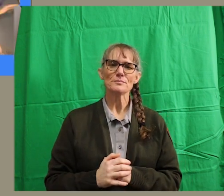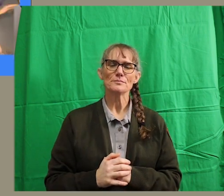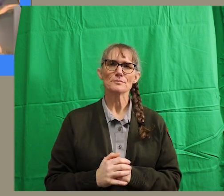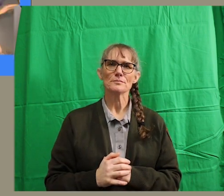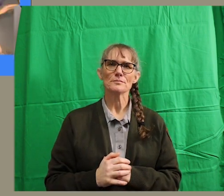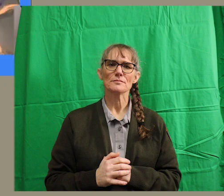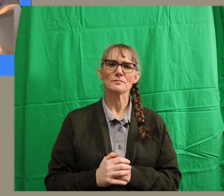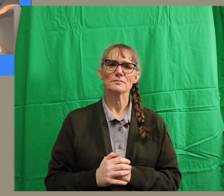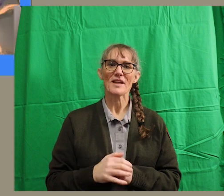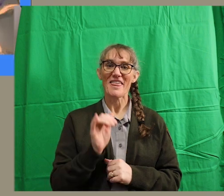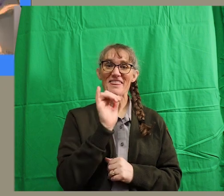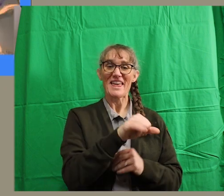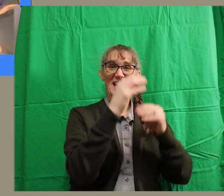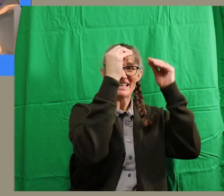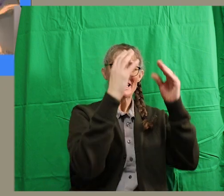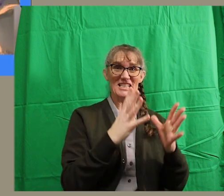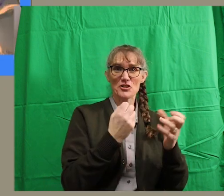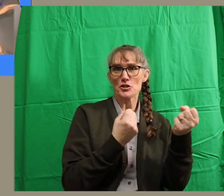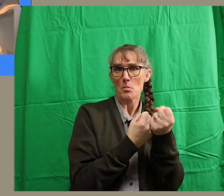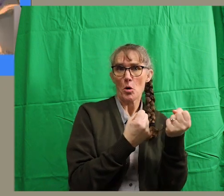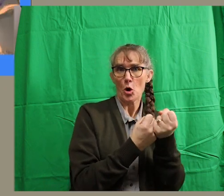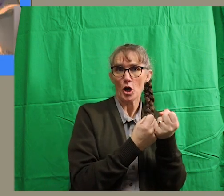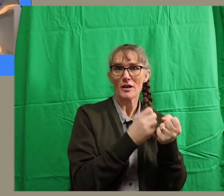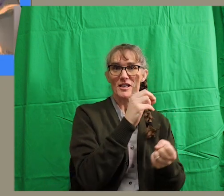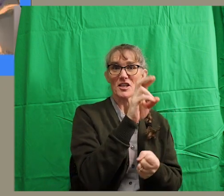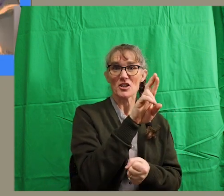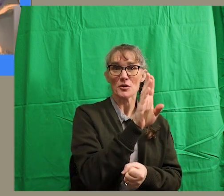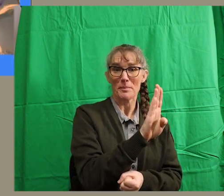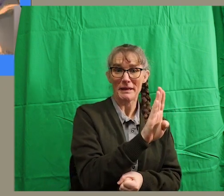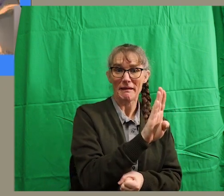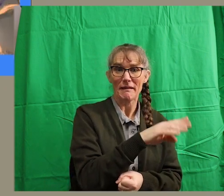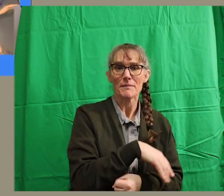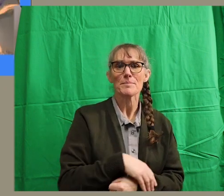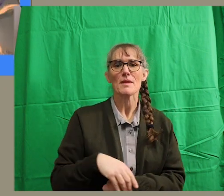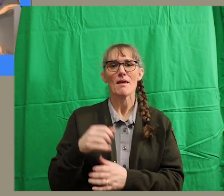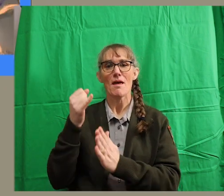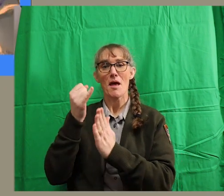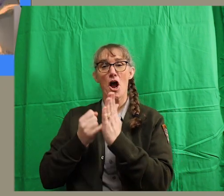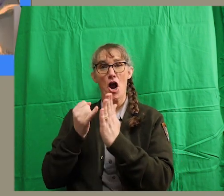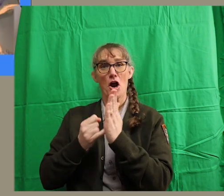But because of that incredible support from Dr Bartholomew and also because of my art background in general,